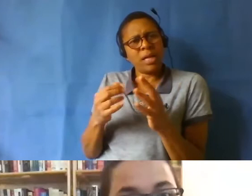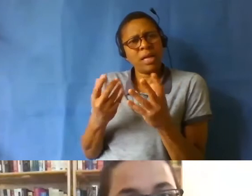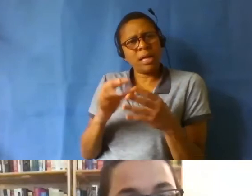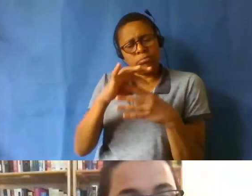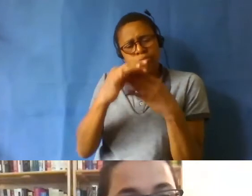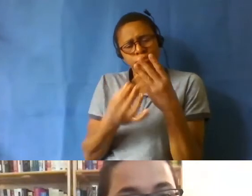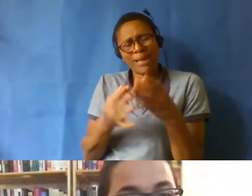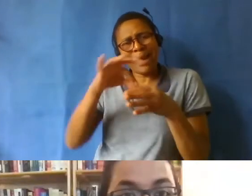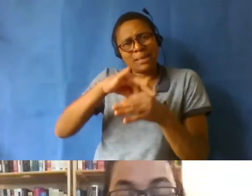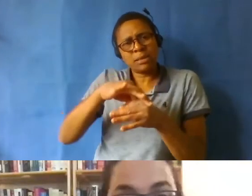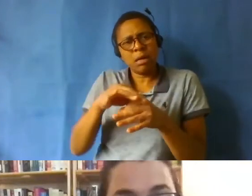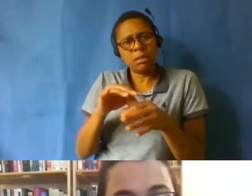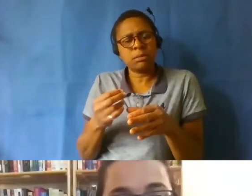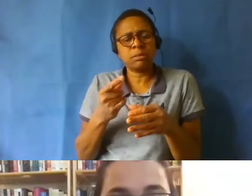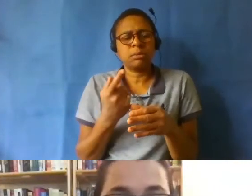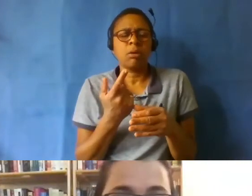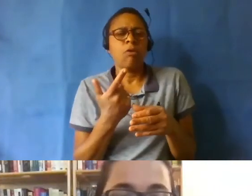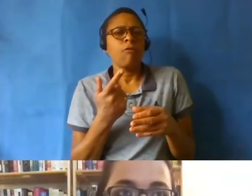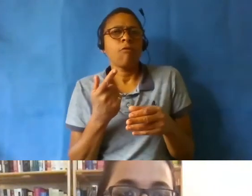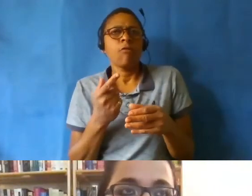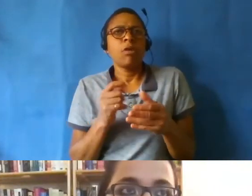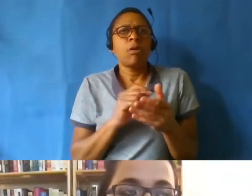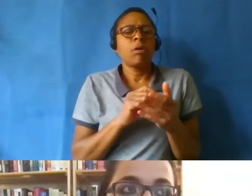movements mean I'll have a better response to the sort of Hindu